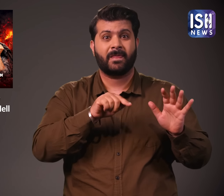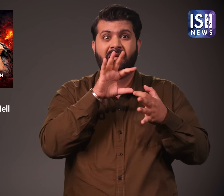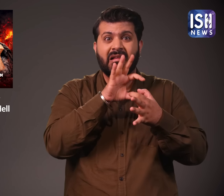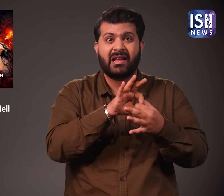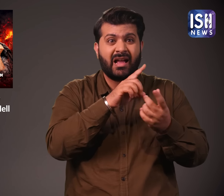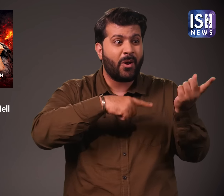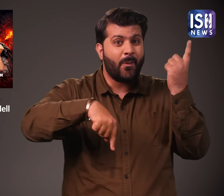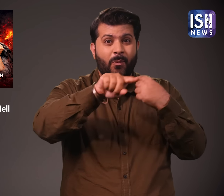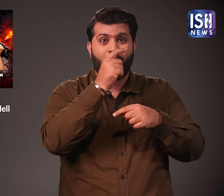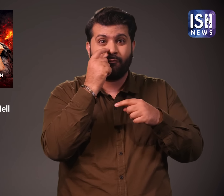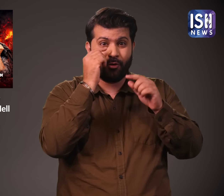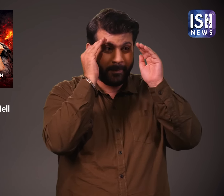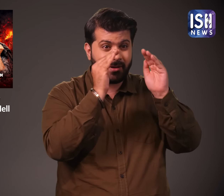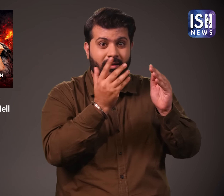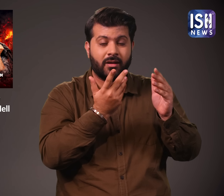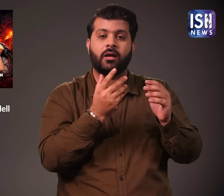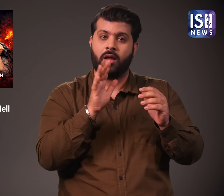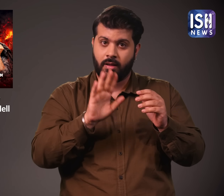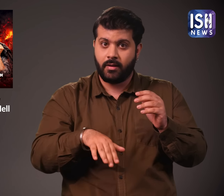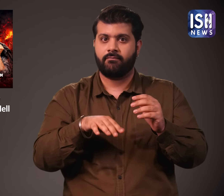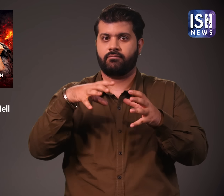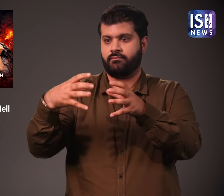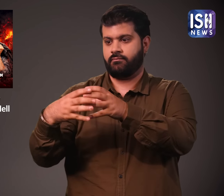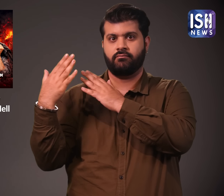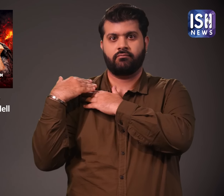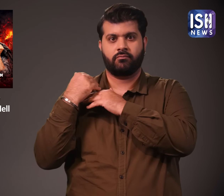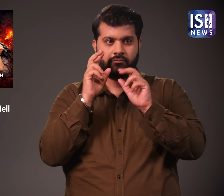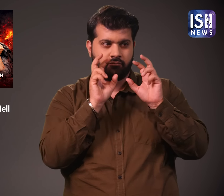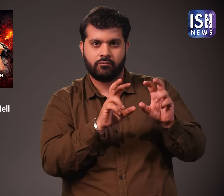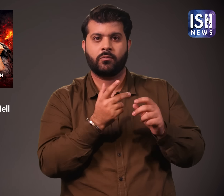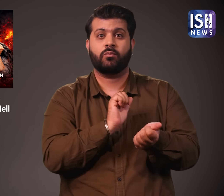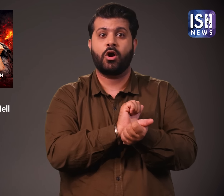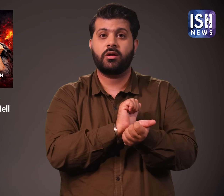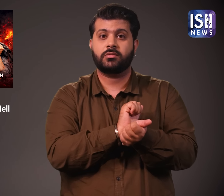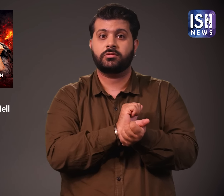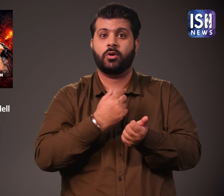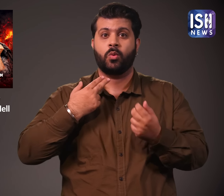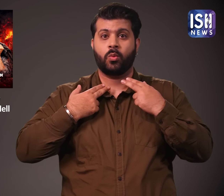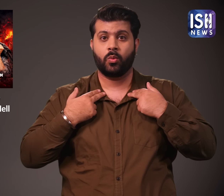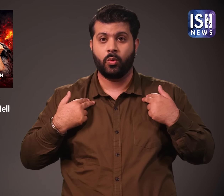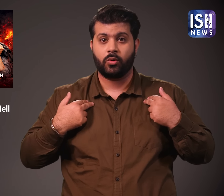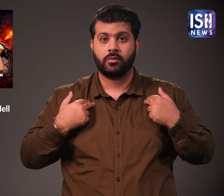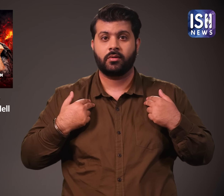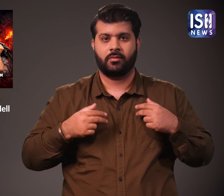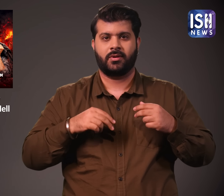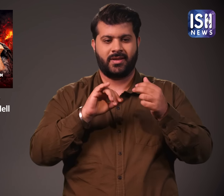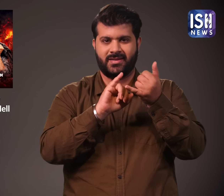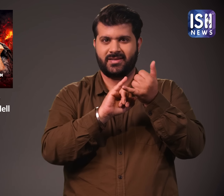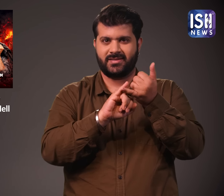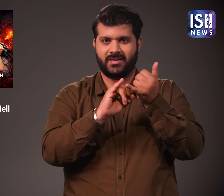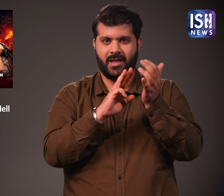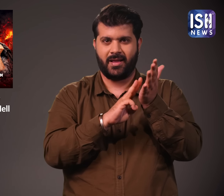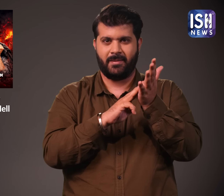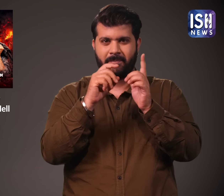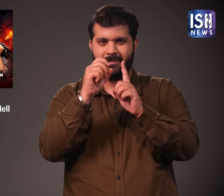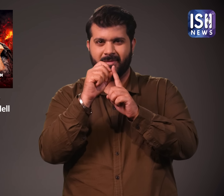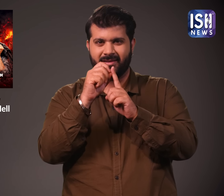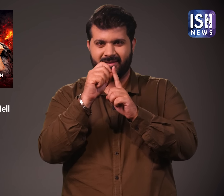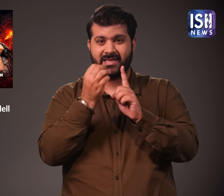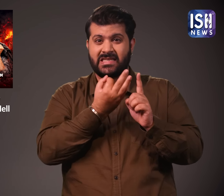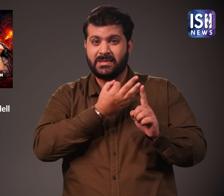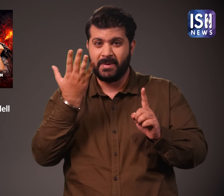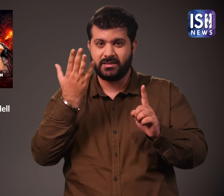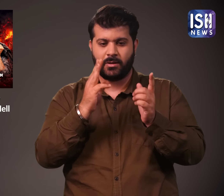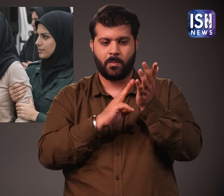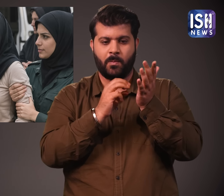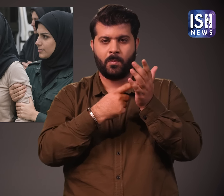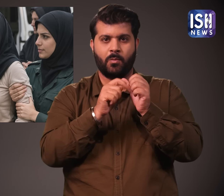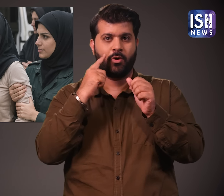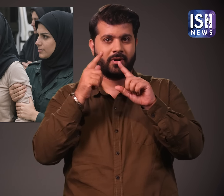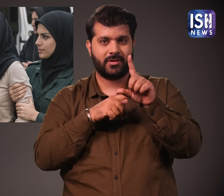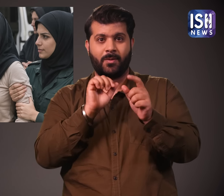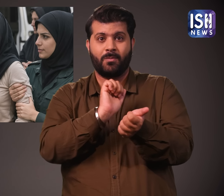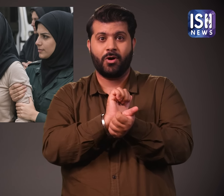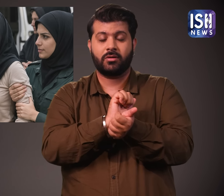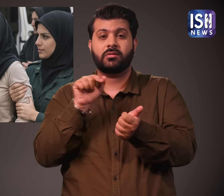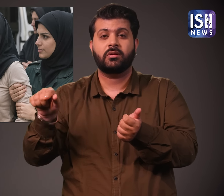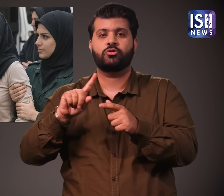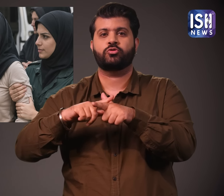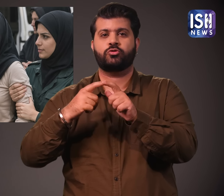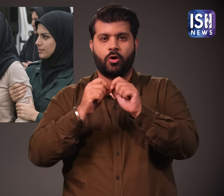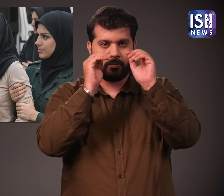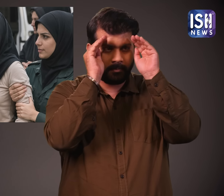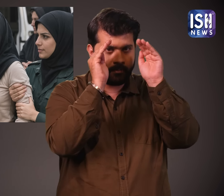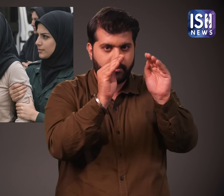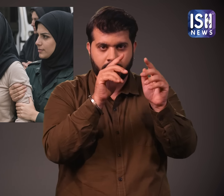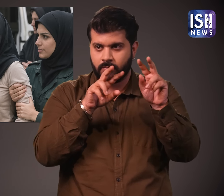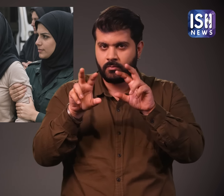To enforce these rules, Iran had police, courts and a special morality police.